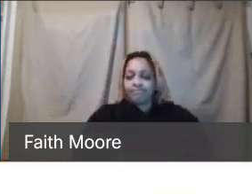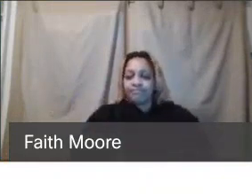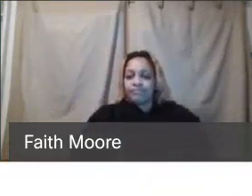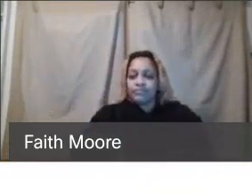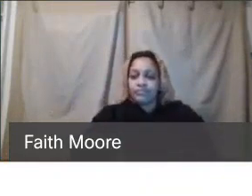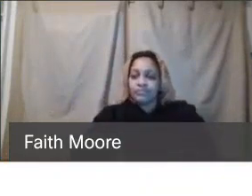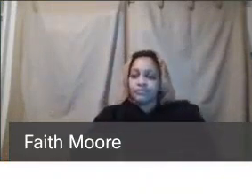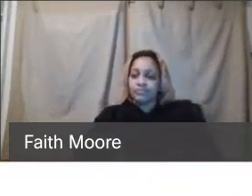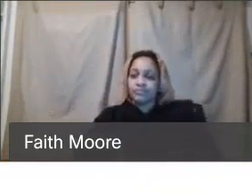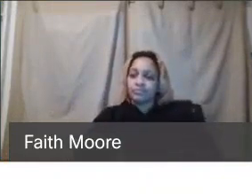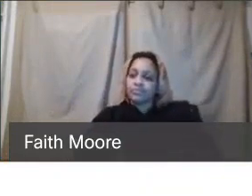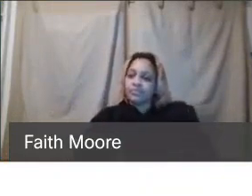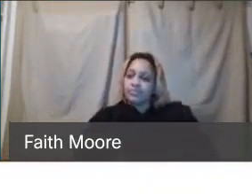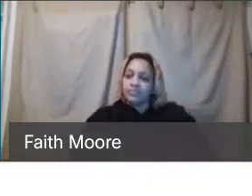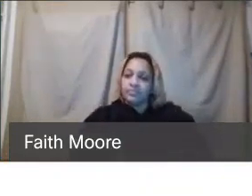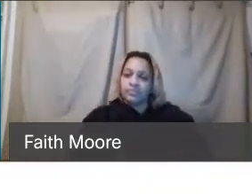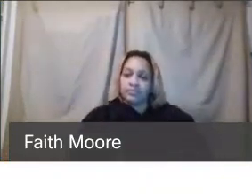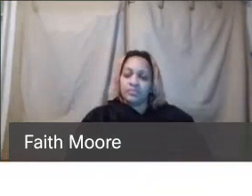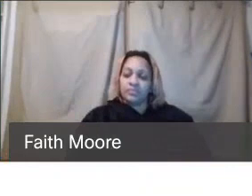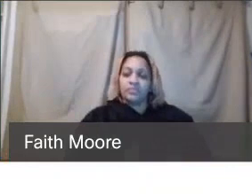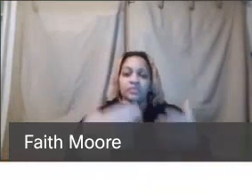Great Thank you. Bye. Thank you. Both.